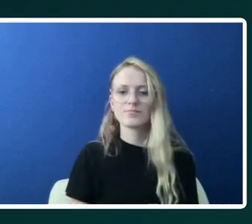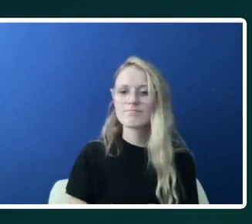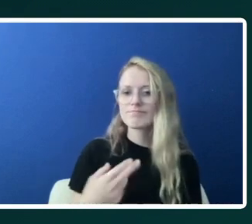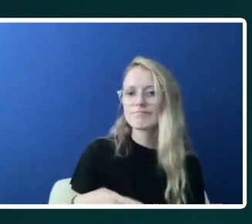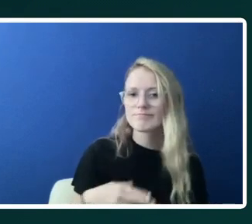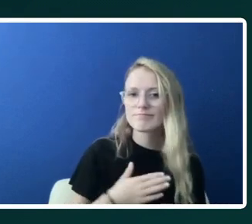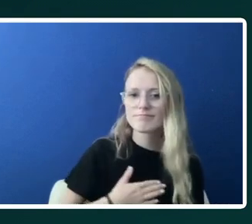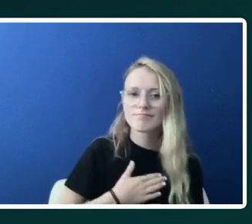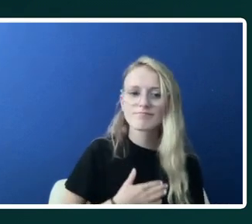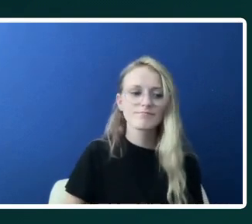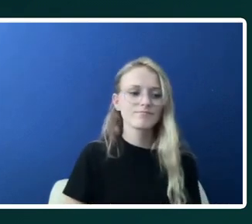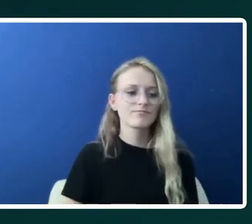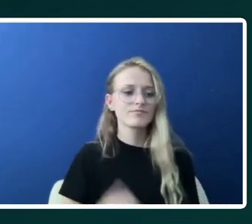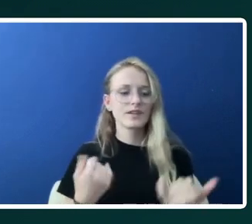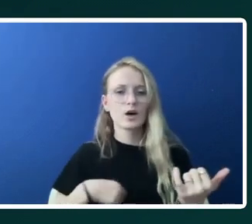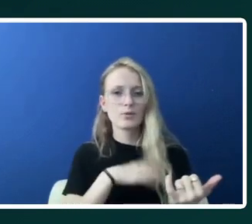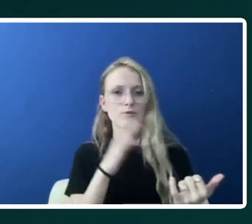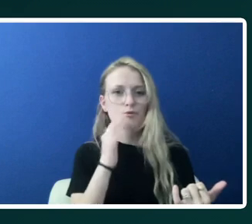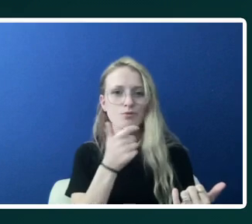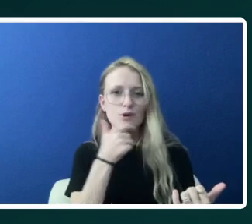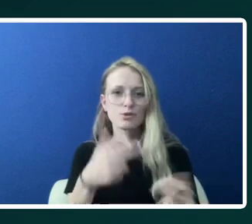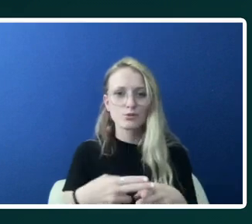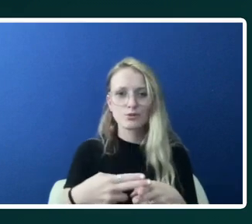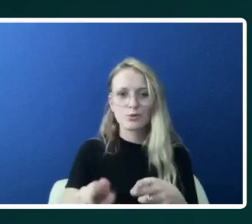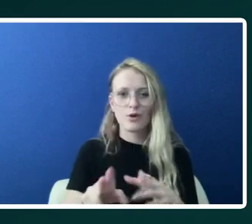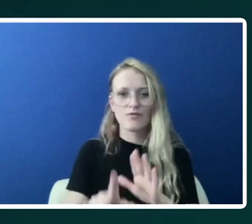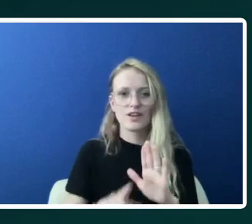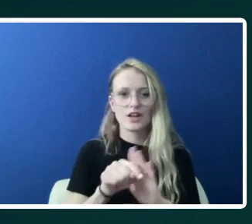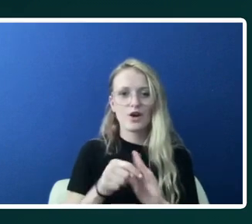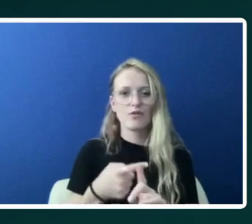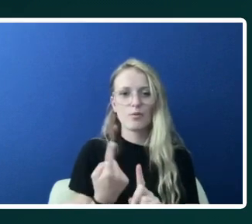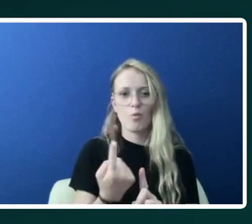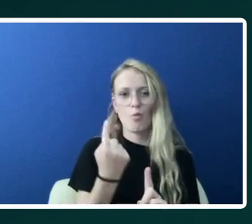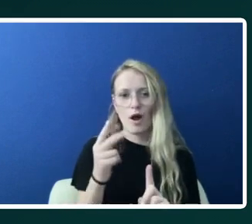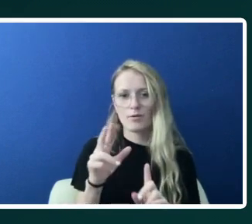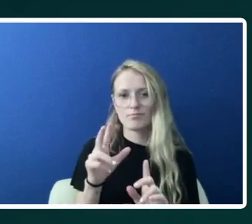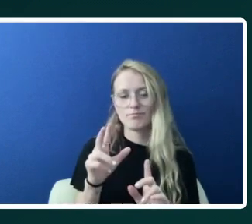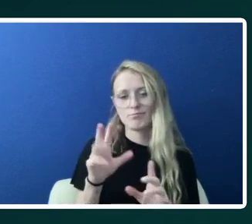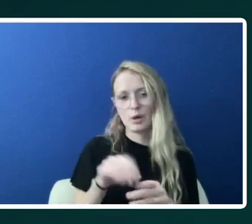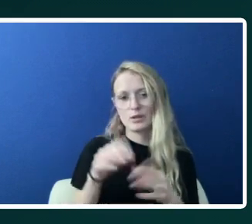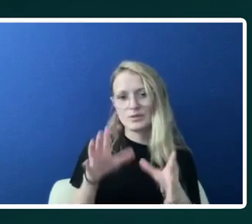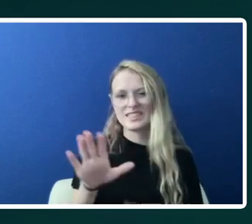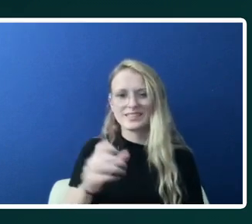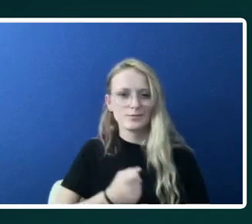we're going to watch a brief clip from one participant's monologue. And we also have a little